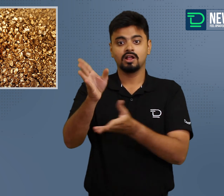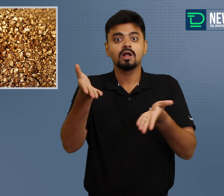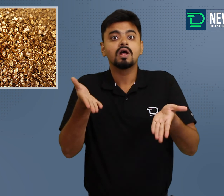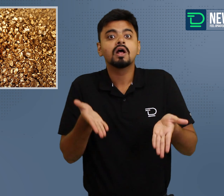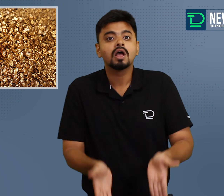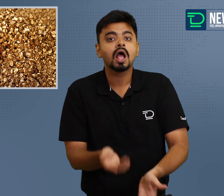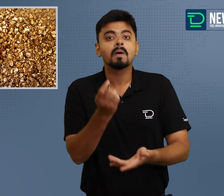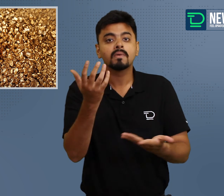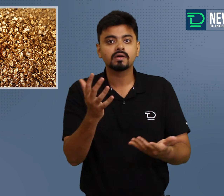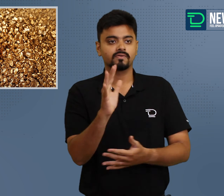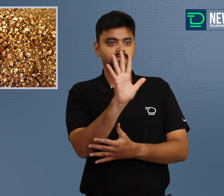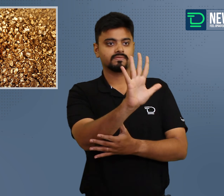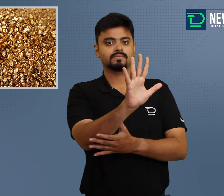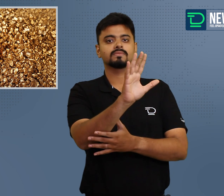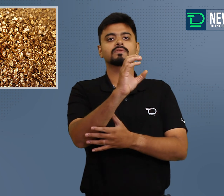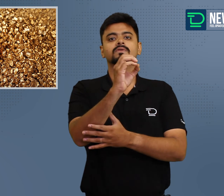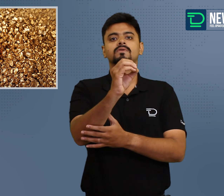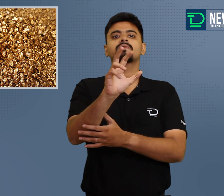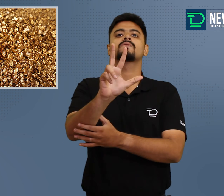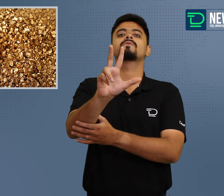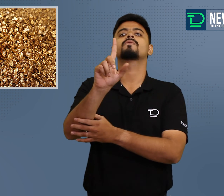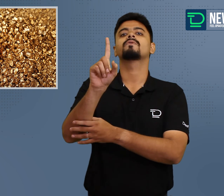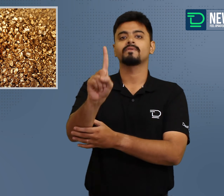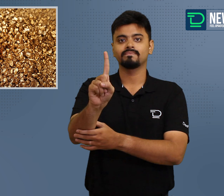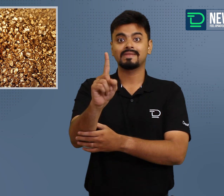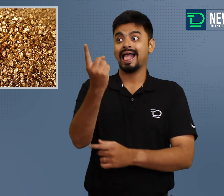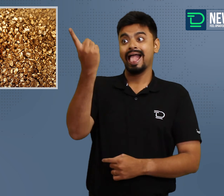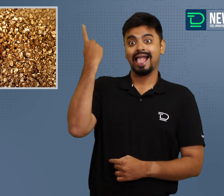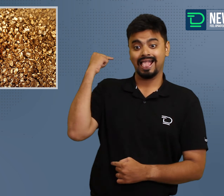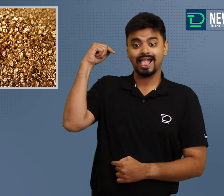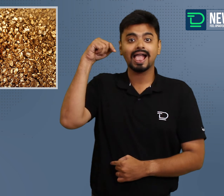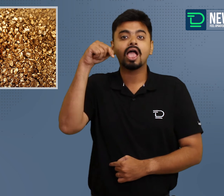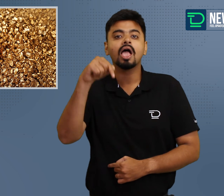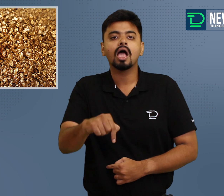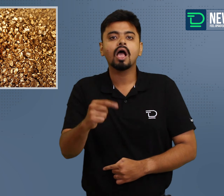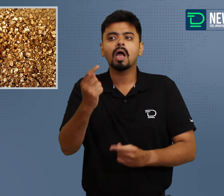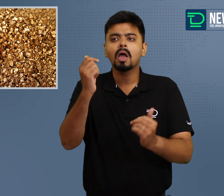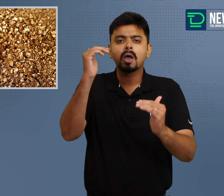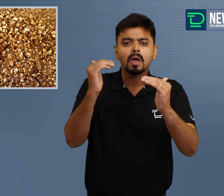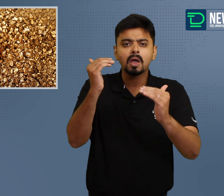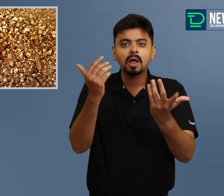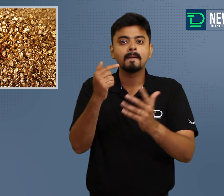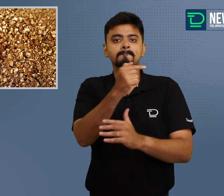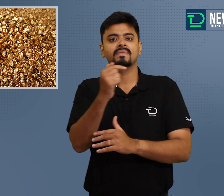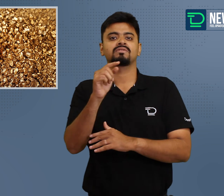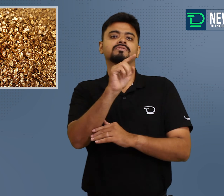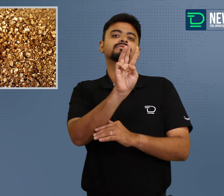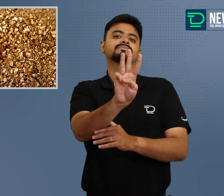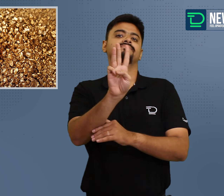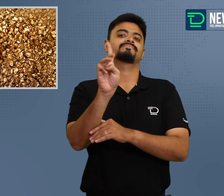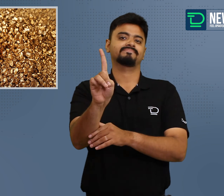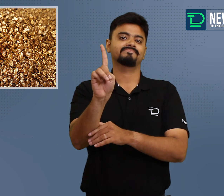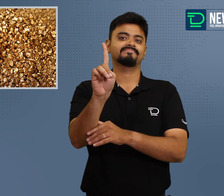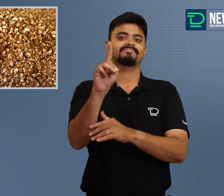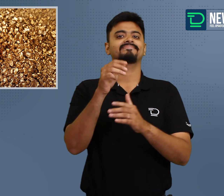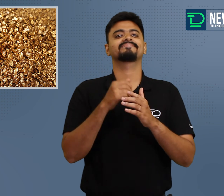Today's gold rate, 1 gram is Rs 5,081. Compared to yesterday, today's rate has been decreased Rs 31.